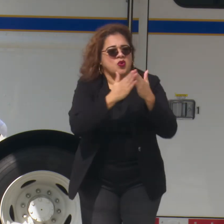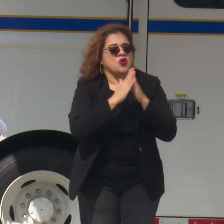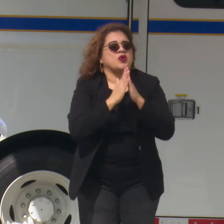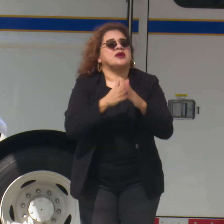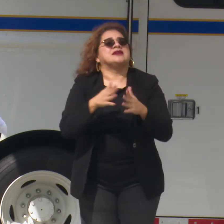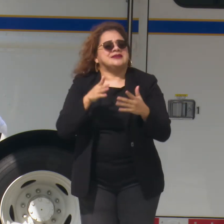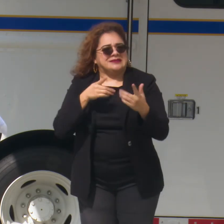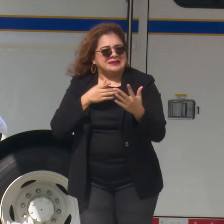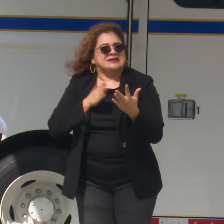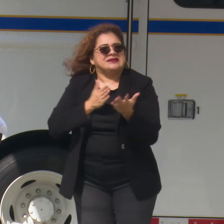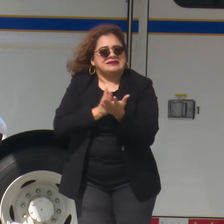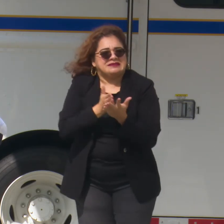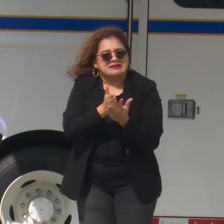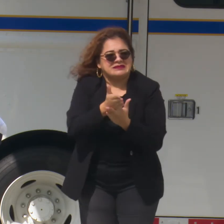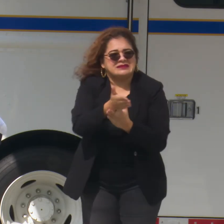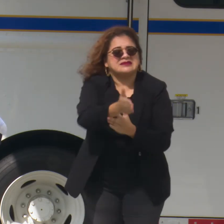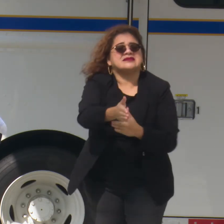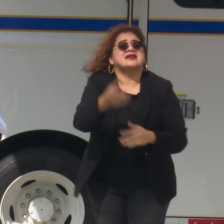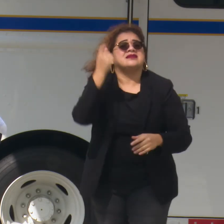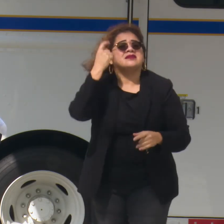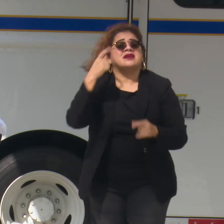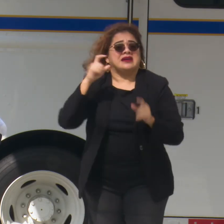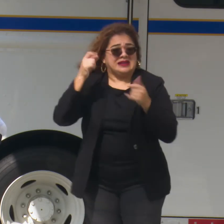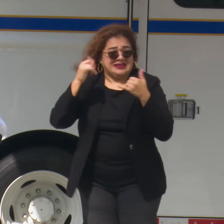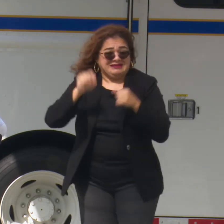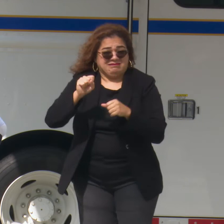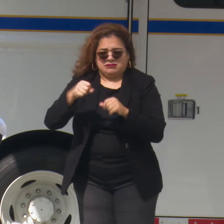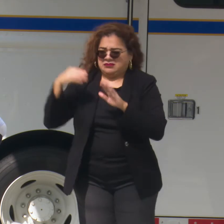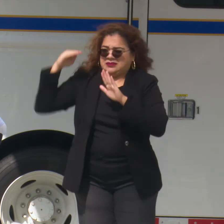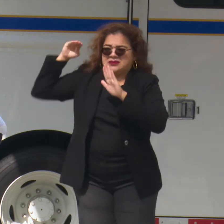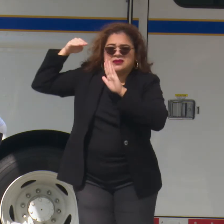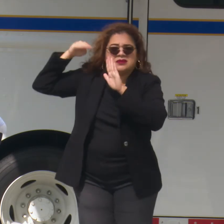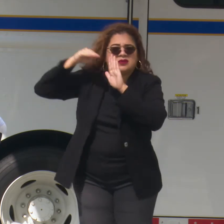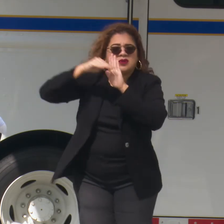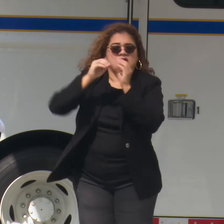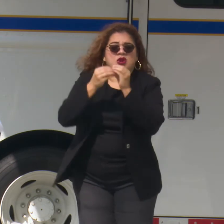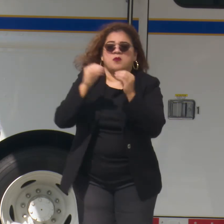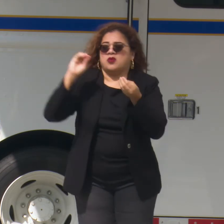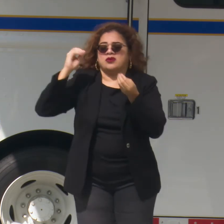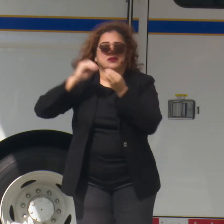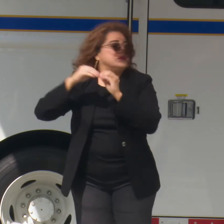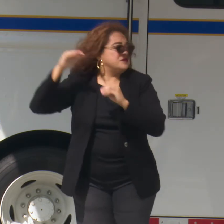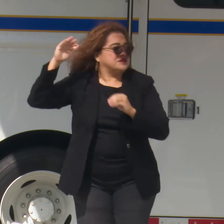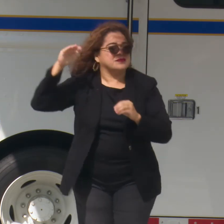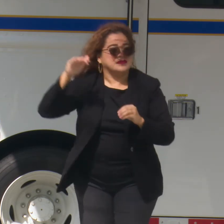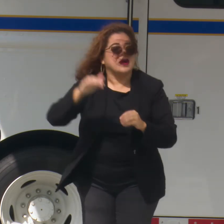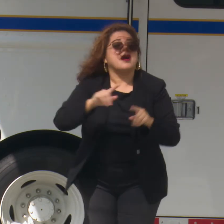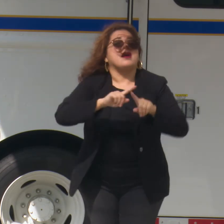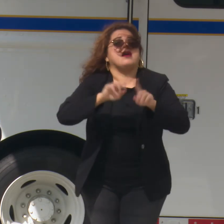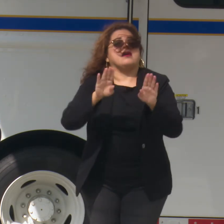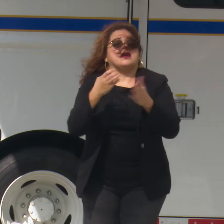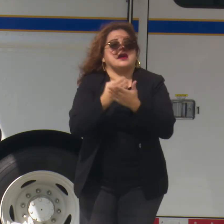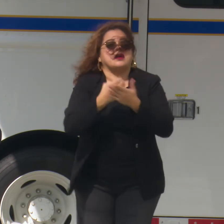our cases have stabilized and they started to go down. You're starting to see things open up a little bit more but we continue to watch